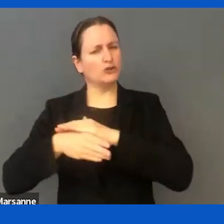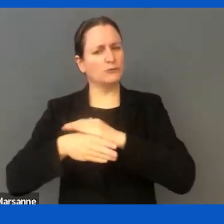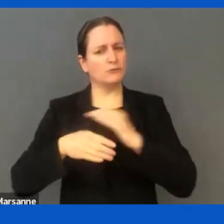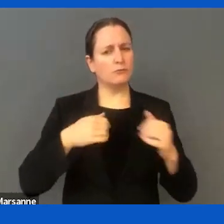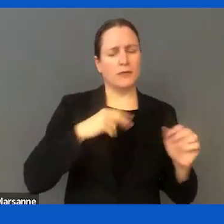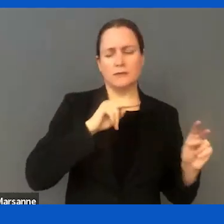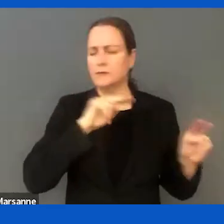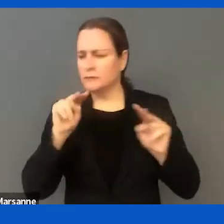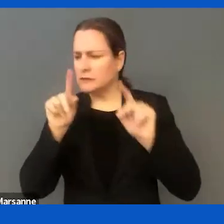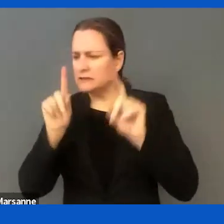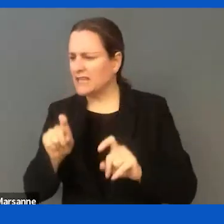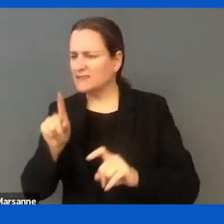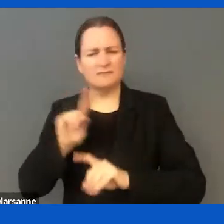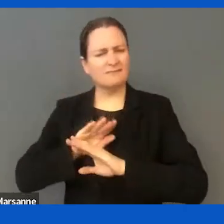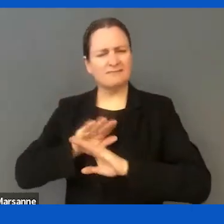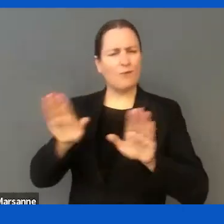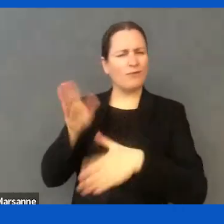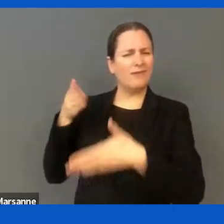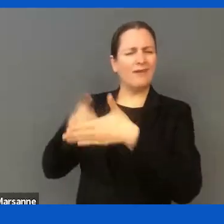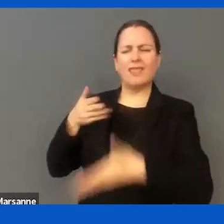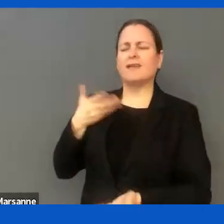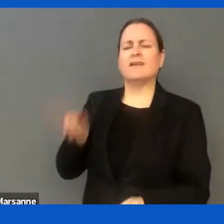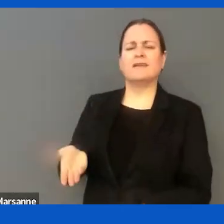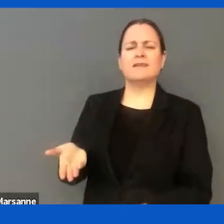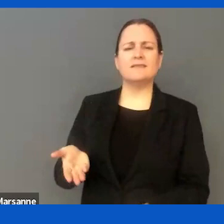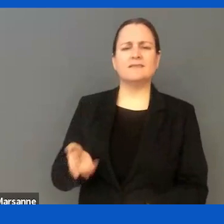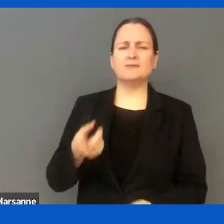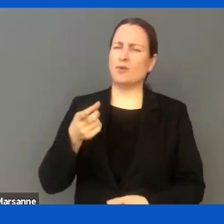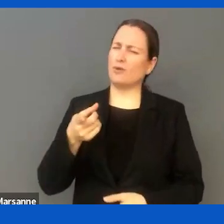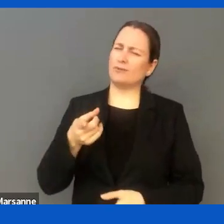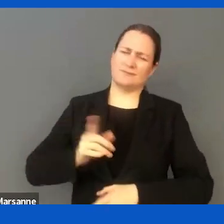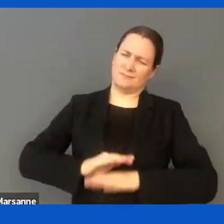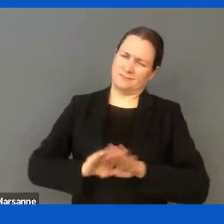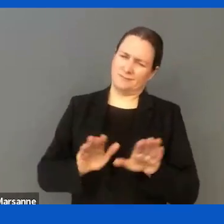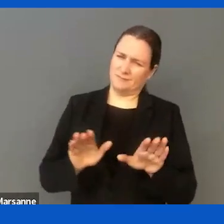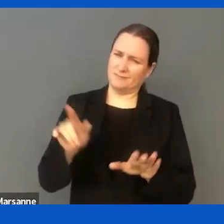Yes. In terms of the false claims we have to be careful what we say